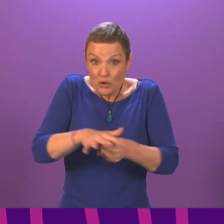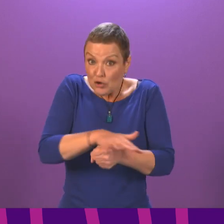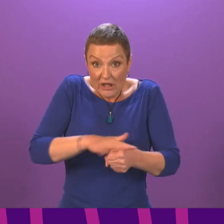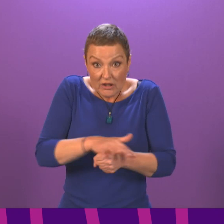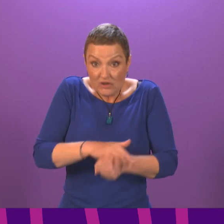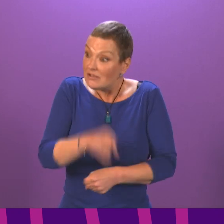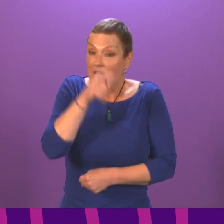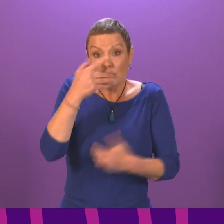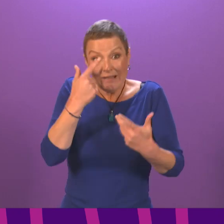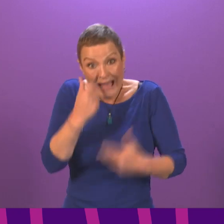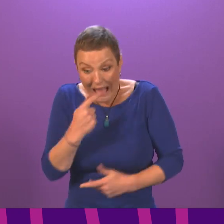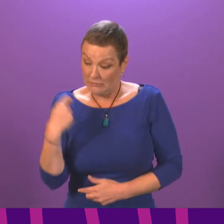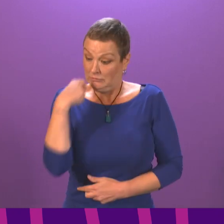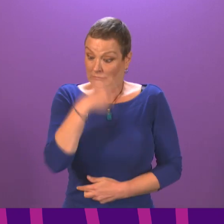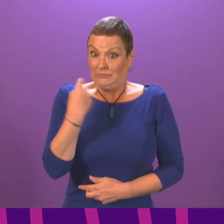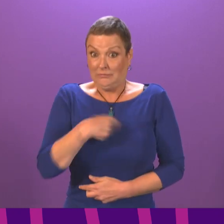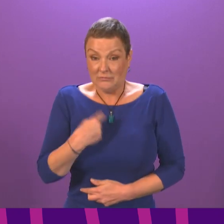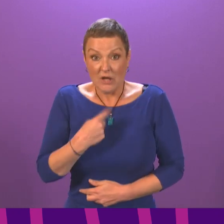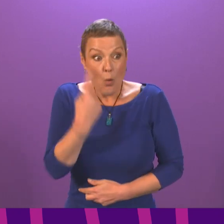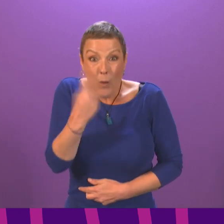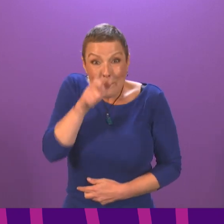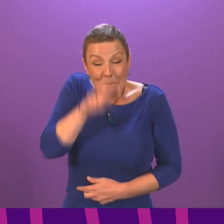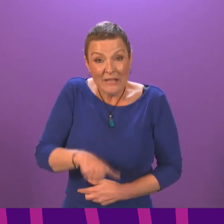and that “carrying out this invasive procedure might cause enormous distress and actually be very